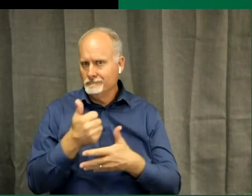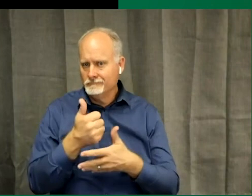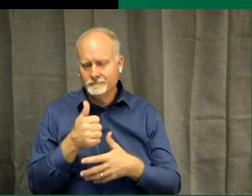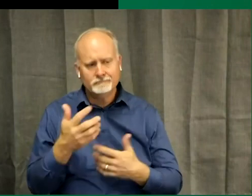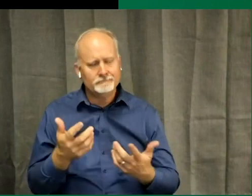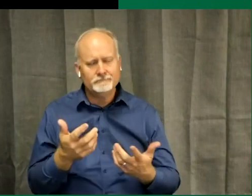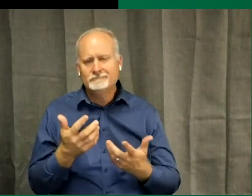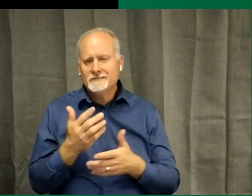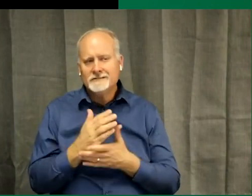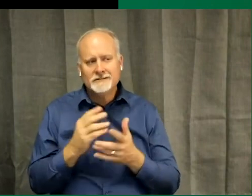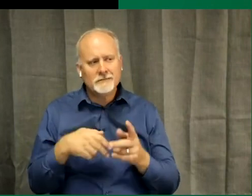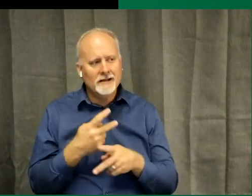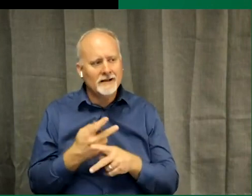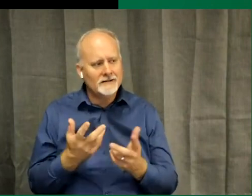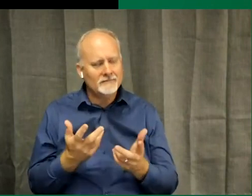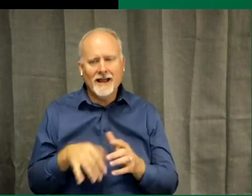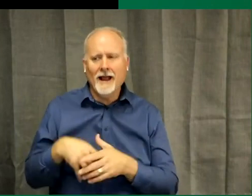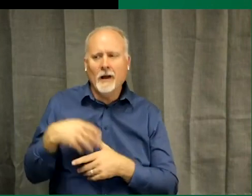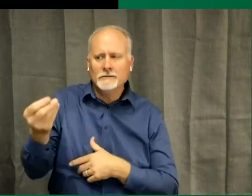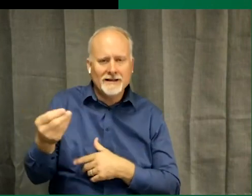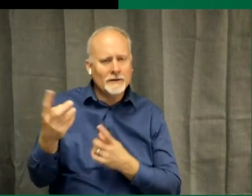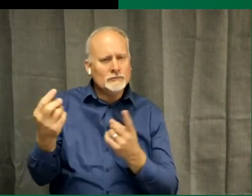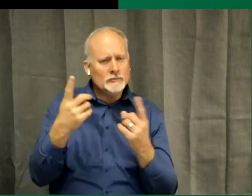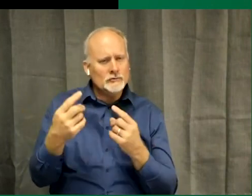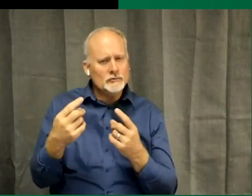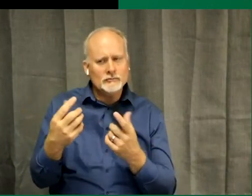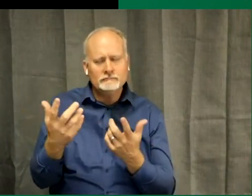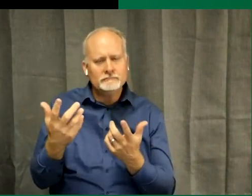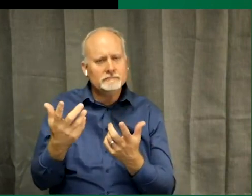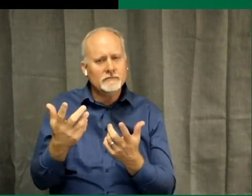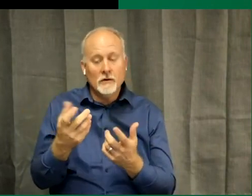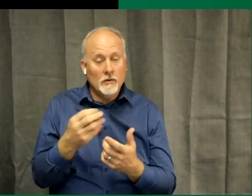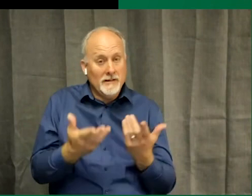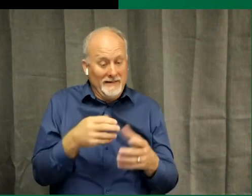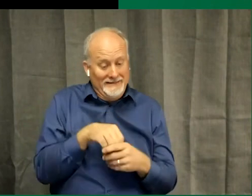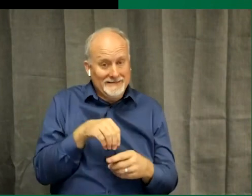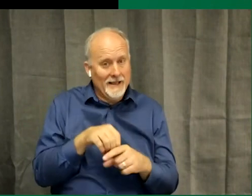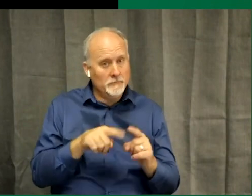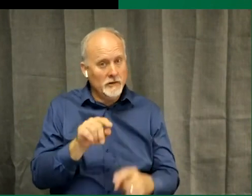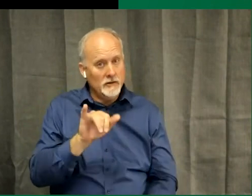type of way where you can get outside or be active or maybe even be inside and do yoga for 30 minutes